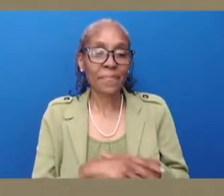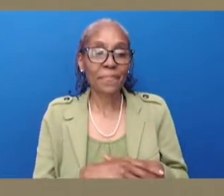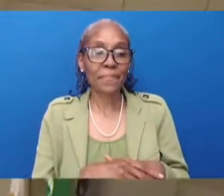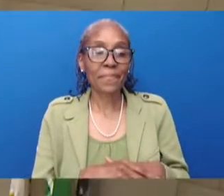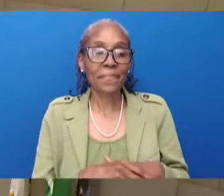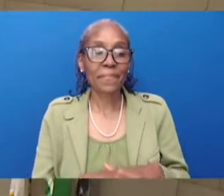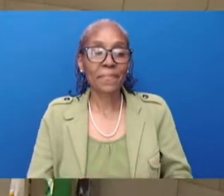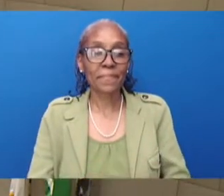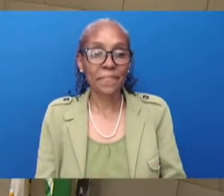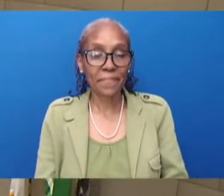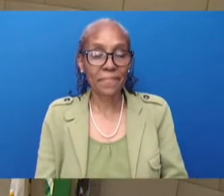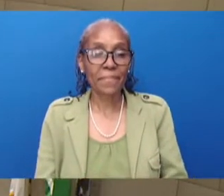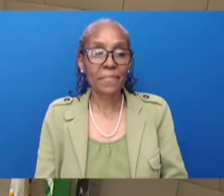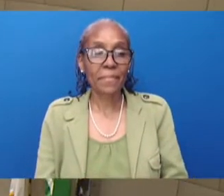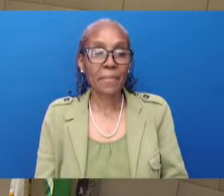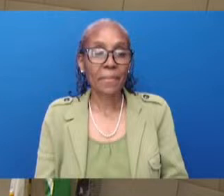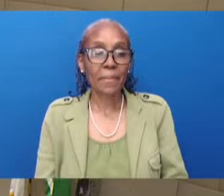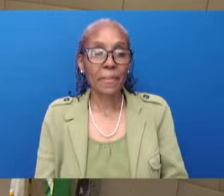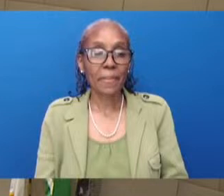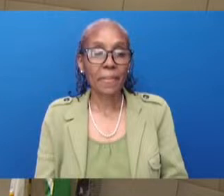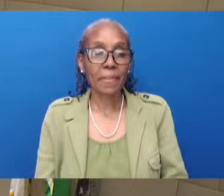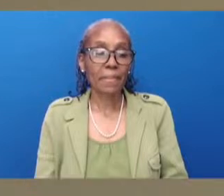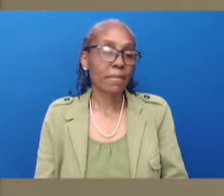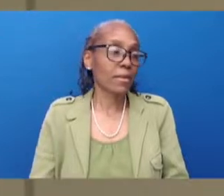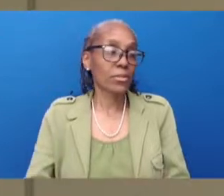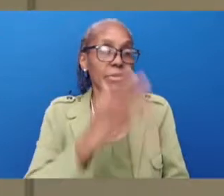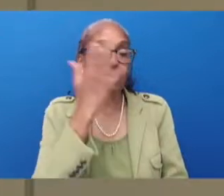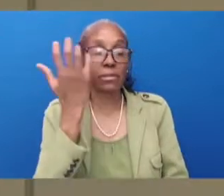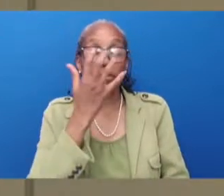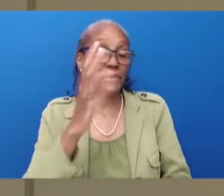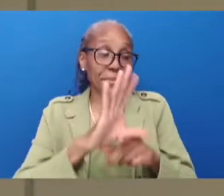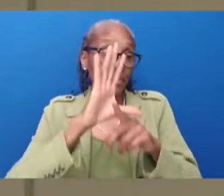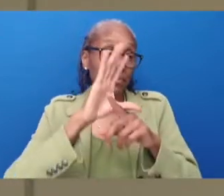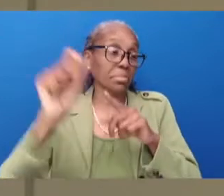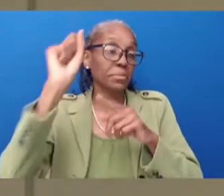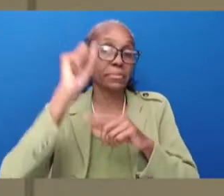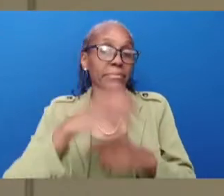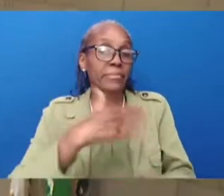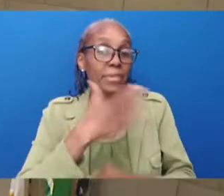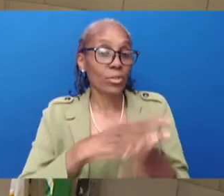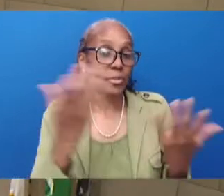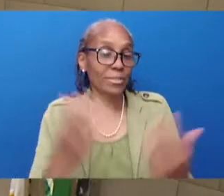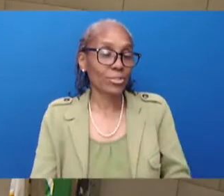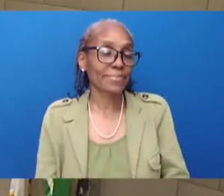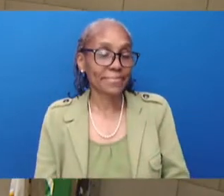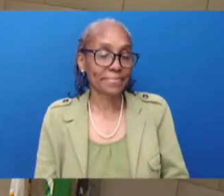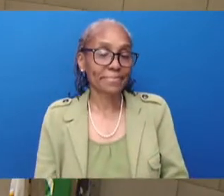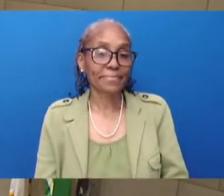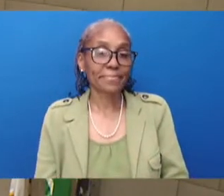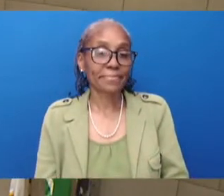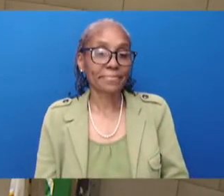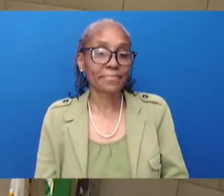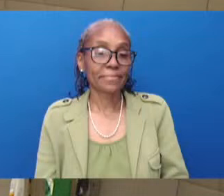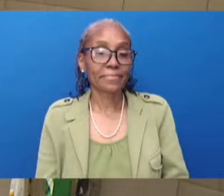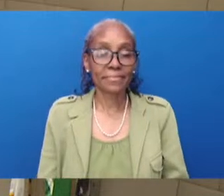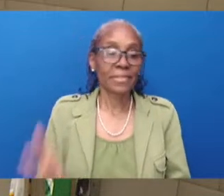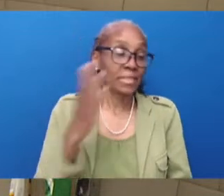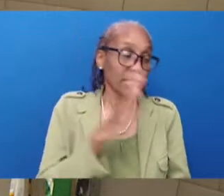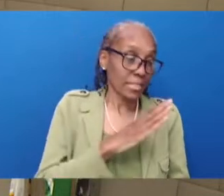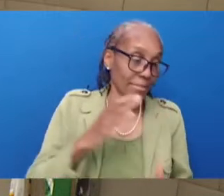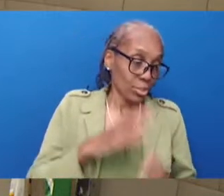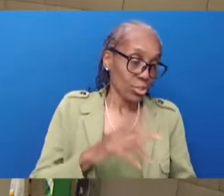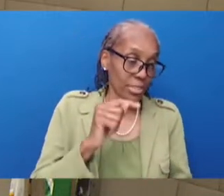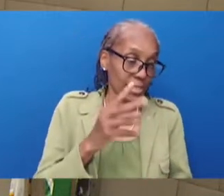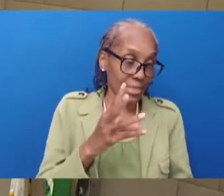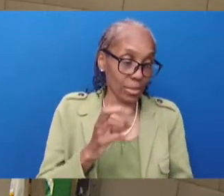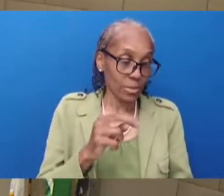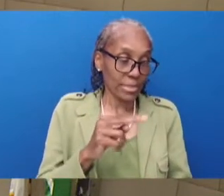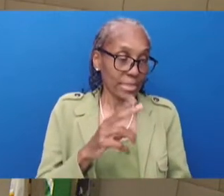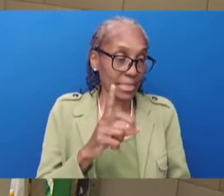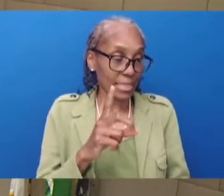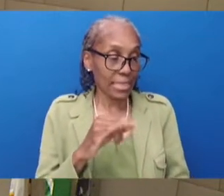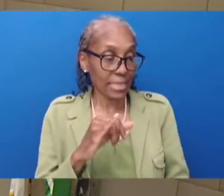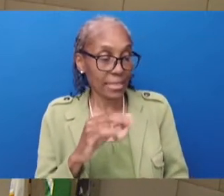AND WE CERTAINLY APPRECIATE YOU.